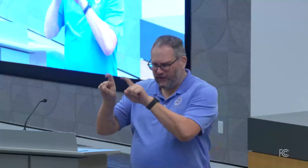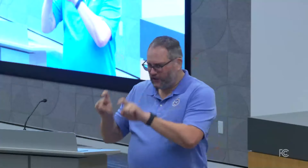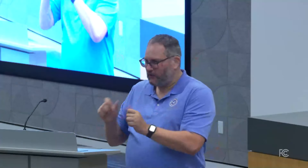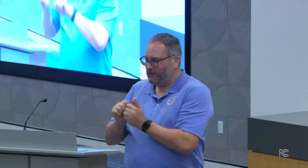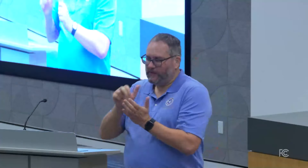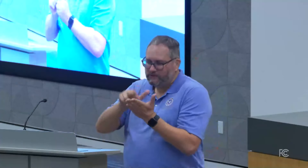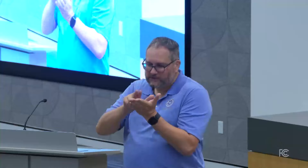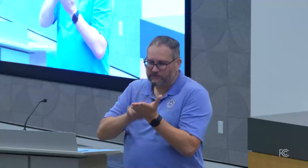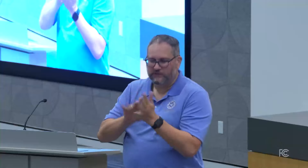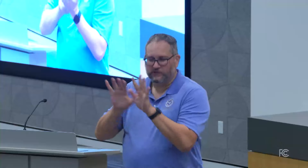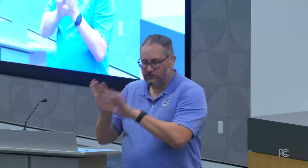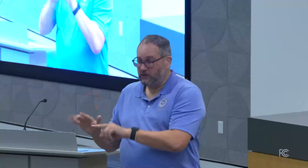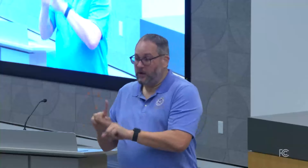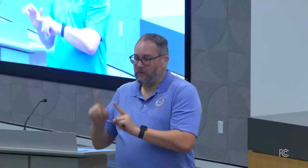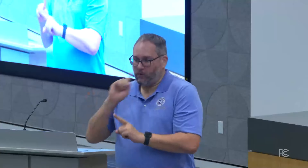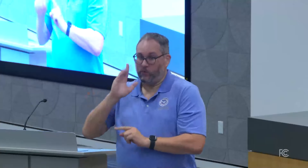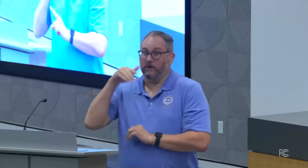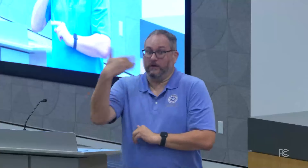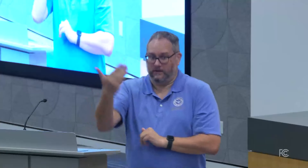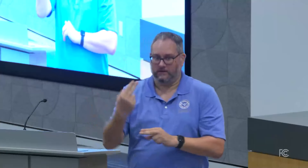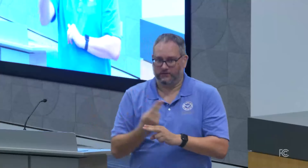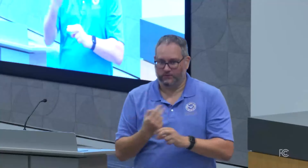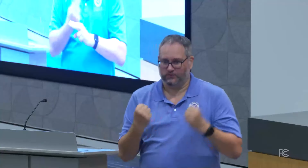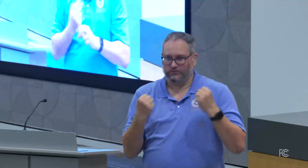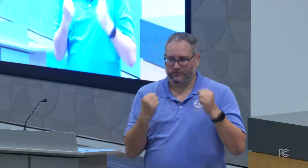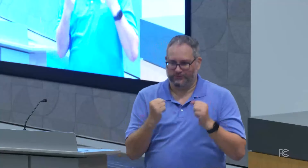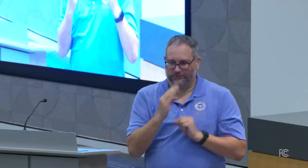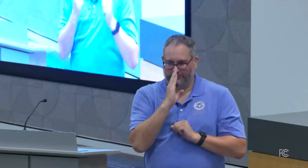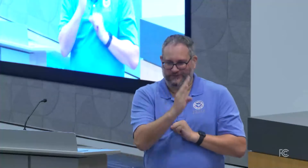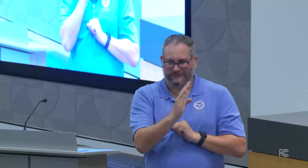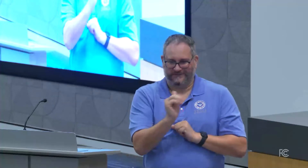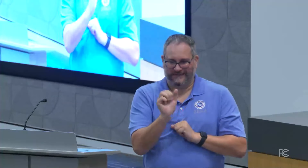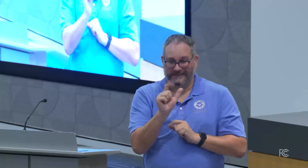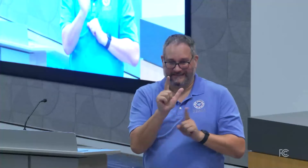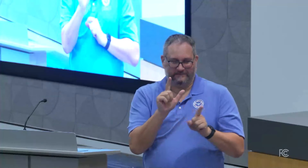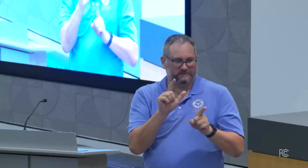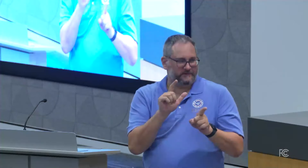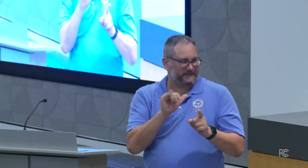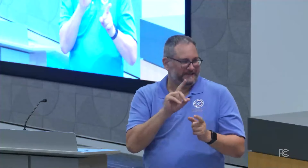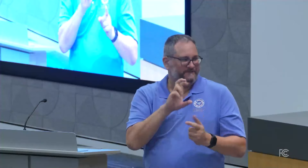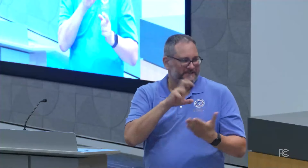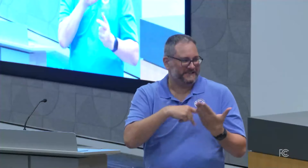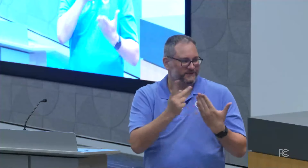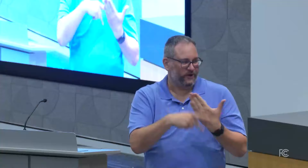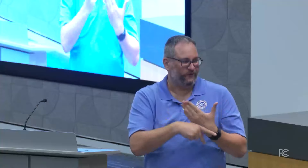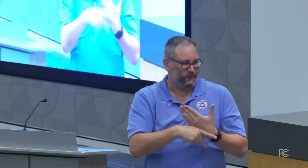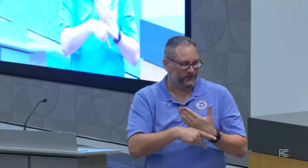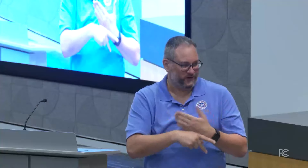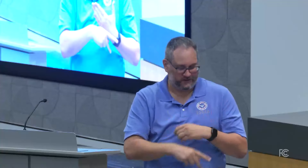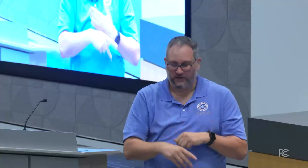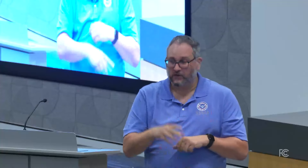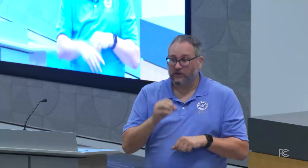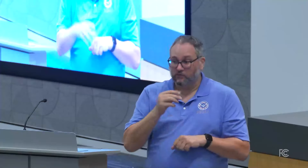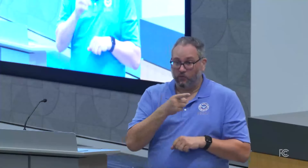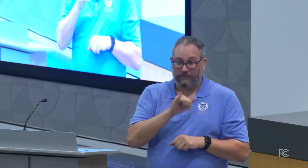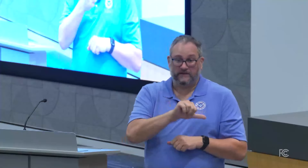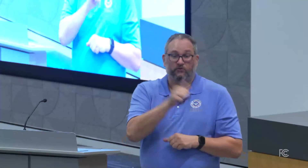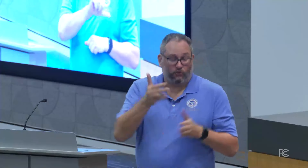HOTLINE FOR US FOR DVC. AND THEY ARE BEING TRAINED BY HEARING CALL CENTER AGENTS THAT RUN THE SIMILAR PROGRAM SO THEY UNDERSTAND HOW THE REGISTRATION PROCESS